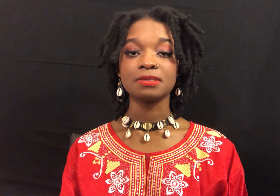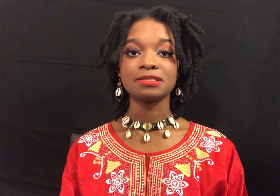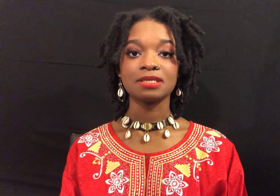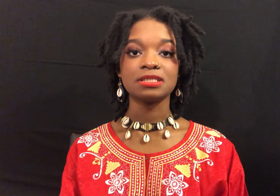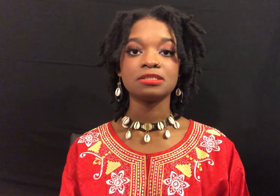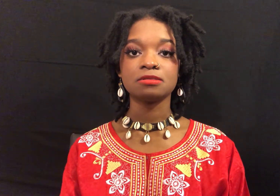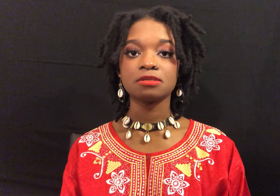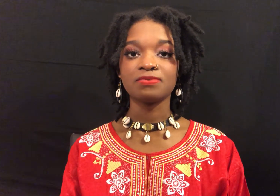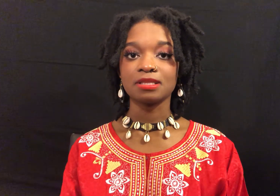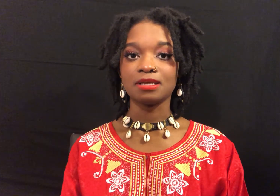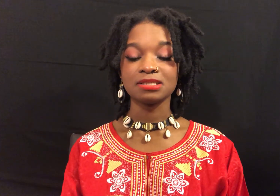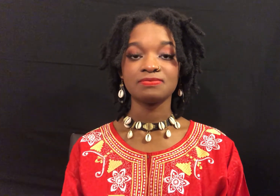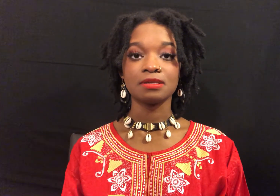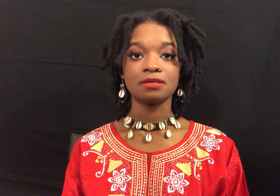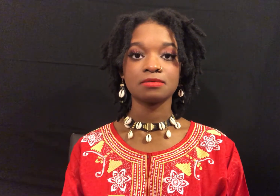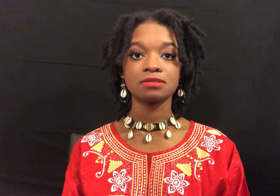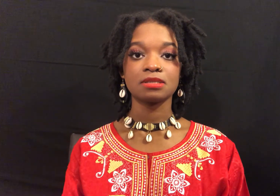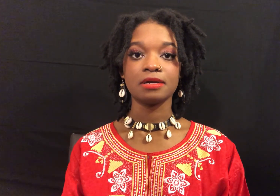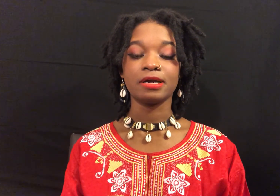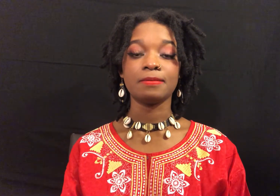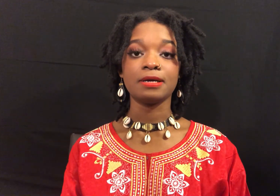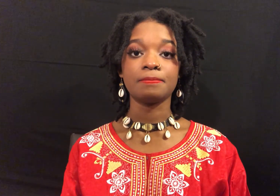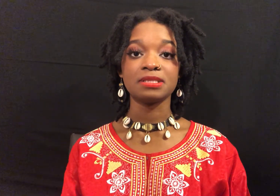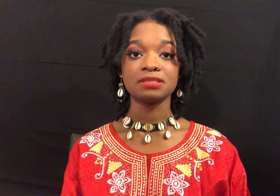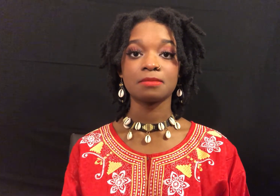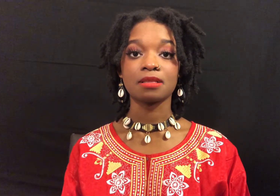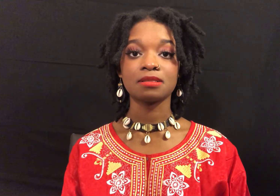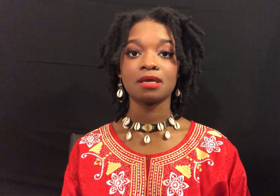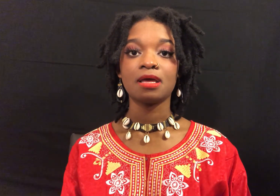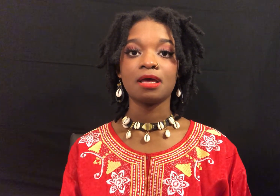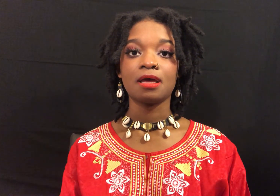Please stay tuned for the next videos that are coming up this month,